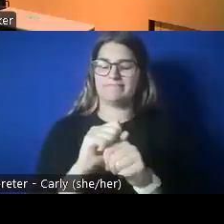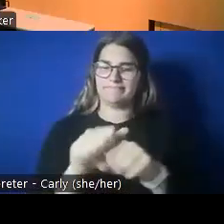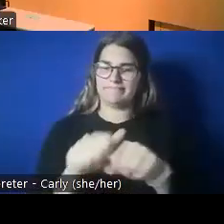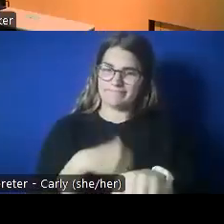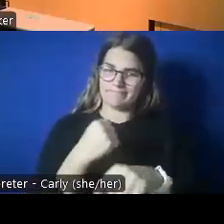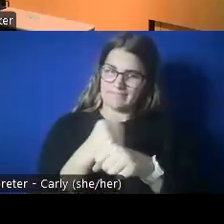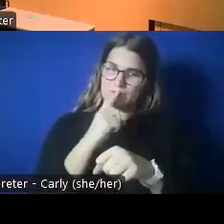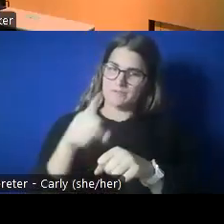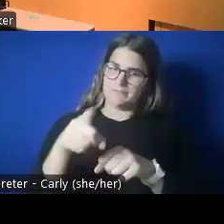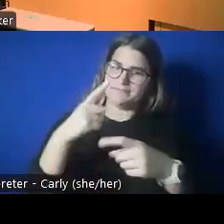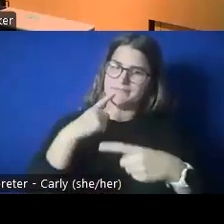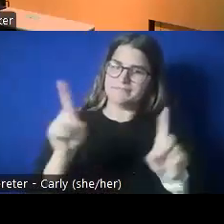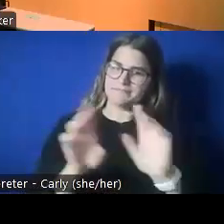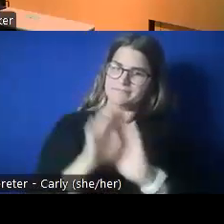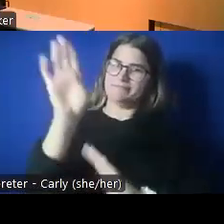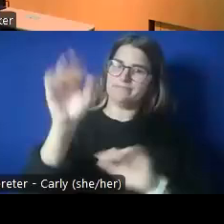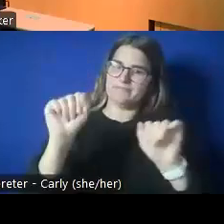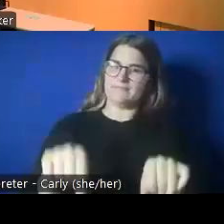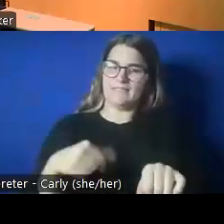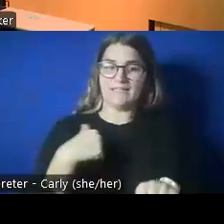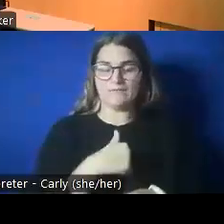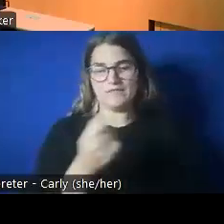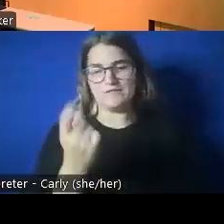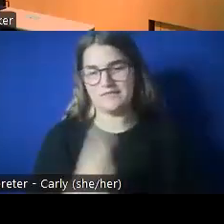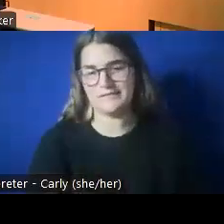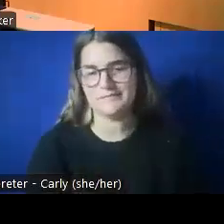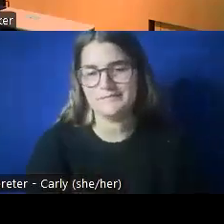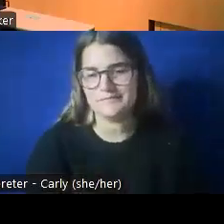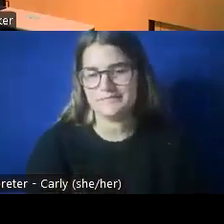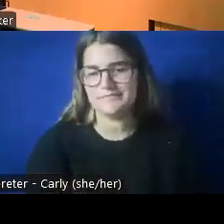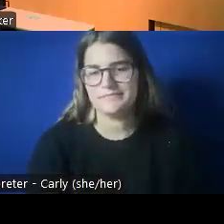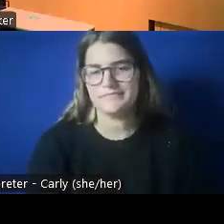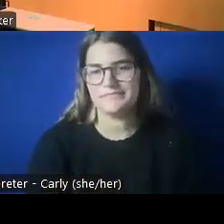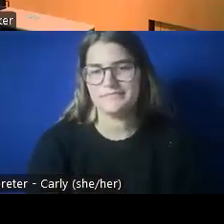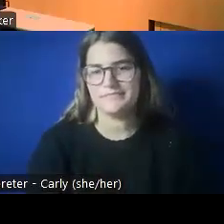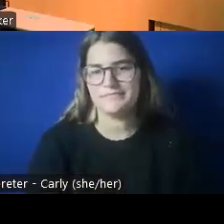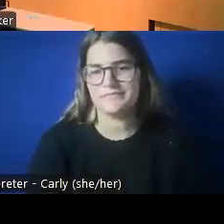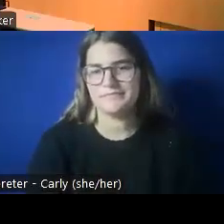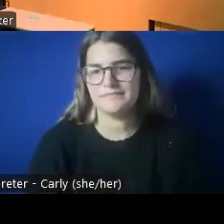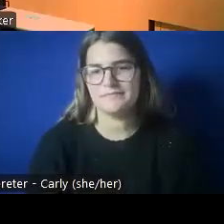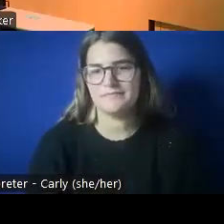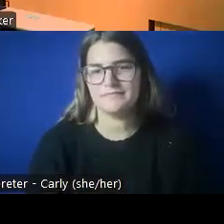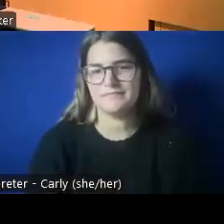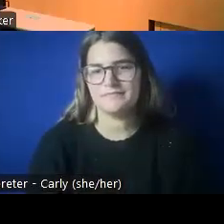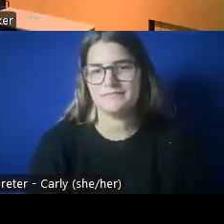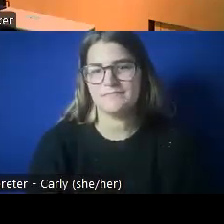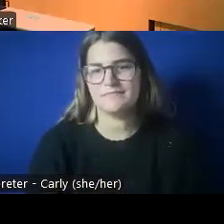success as we best understand it it's not uncommon um to kind of have people wait on our waiting list